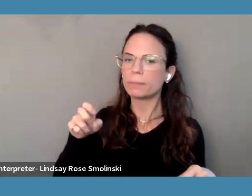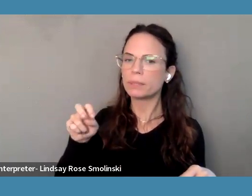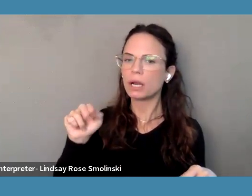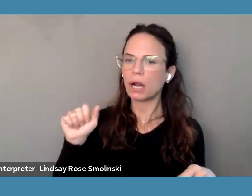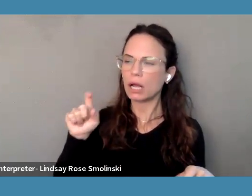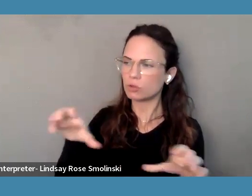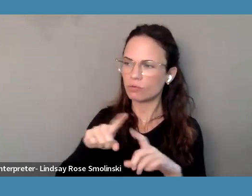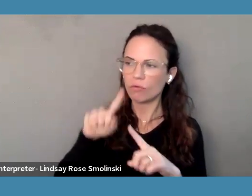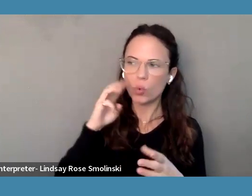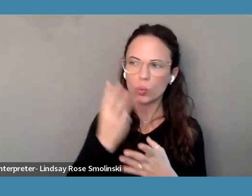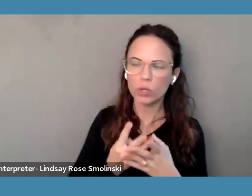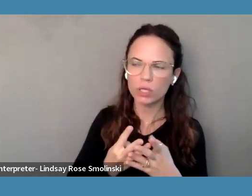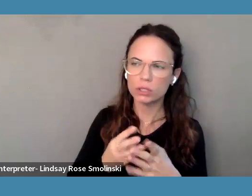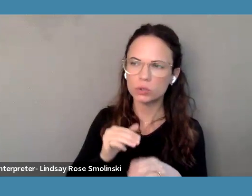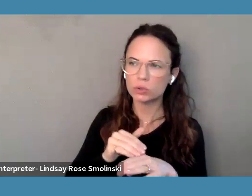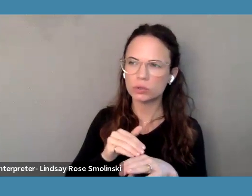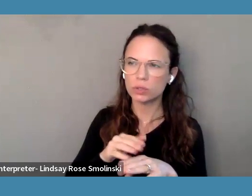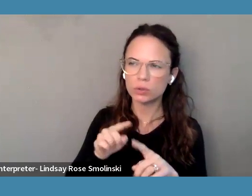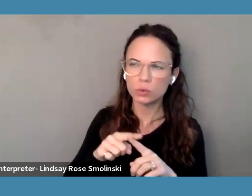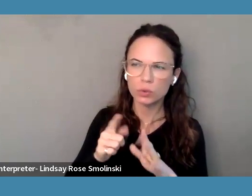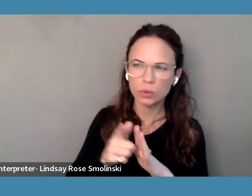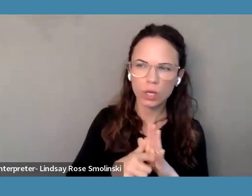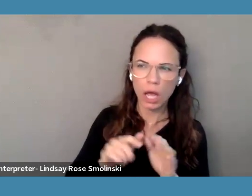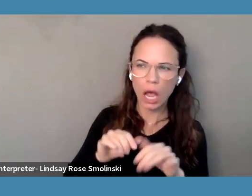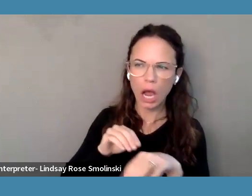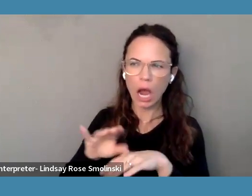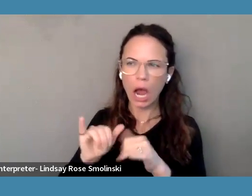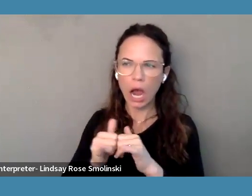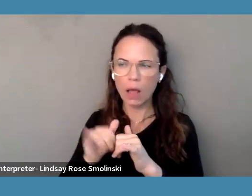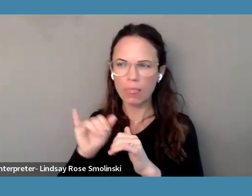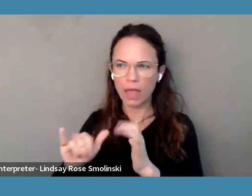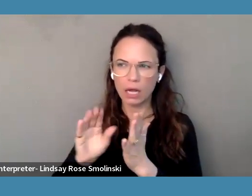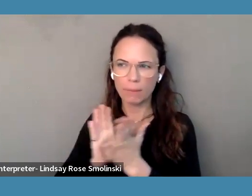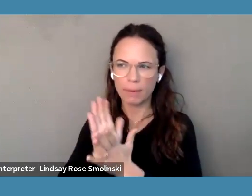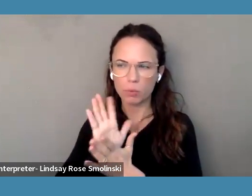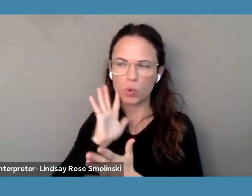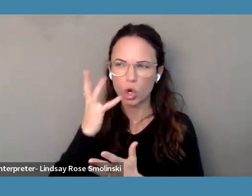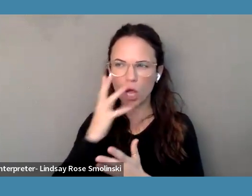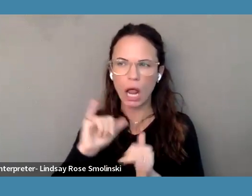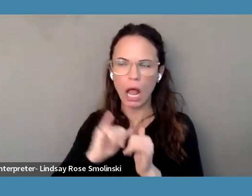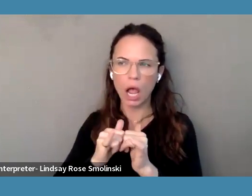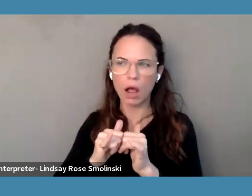And since we aren't attorneys, is there guidance on how this document may look and how to do it?